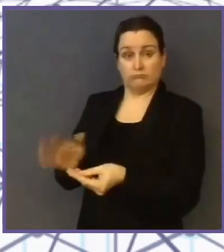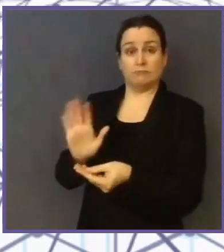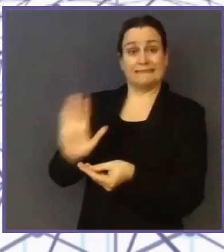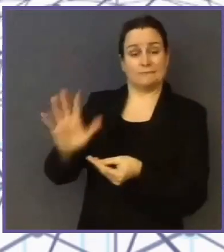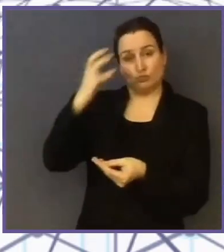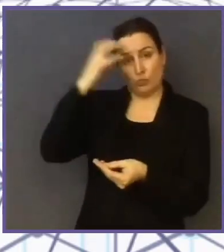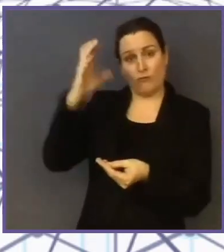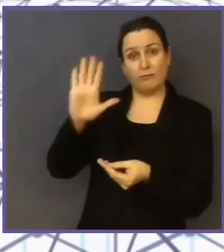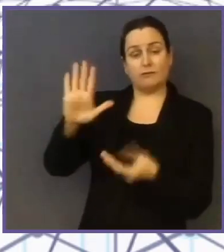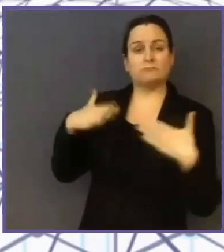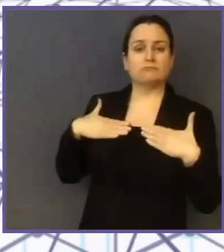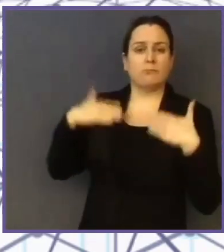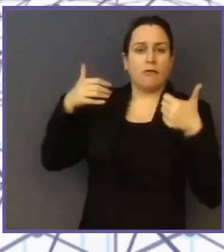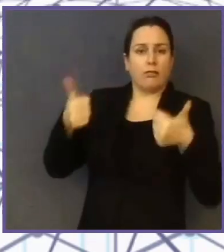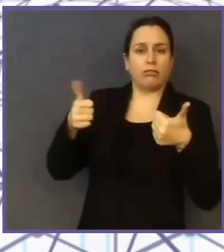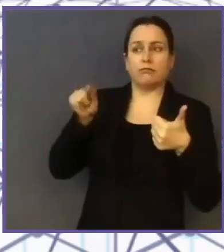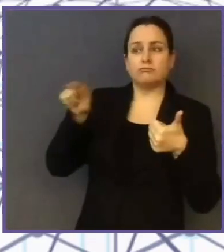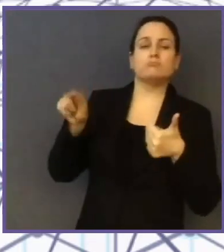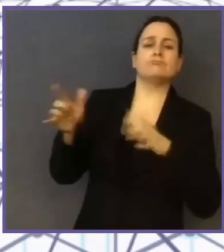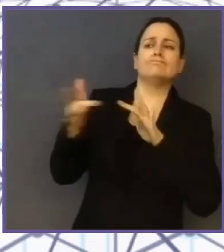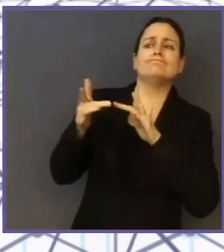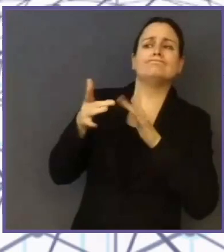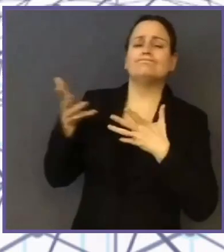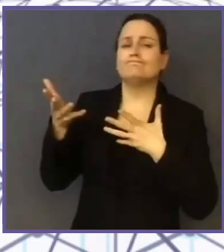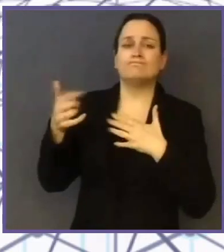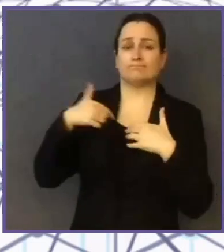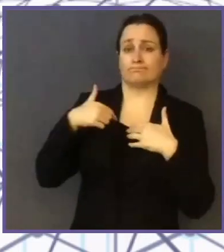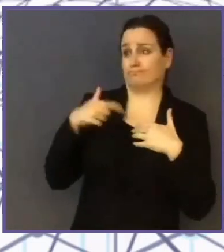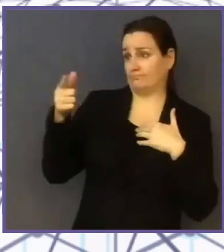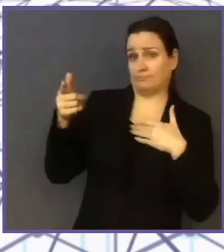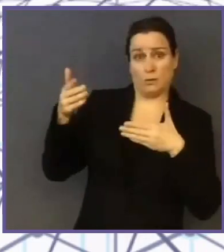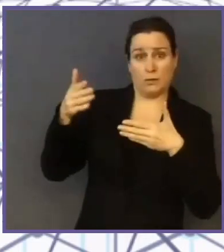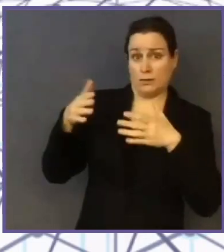because at the systems level, without their involvement, we'd have limited success.